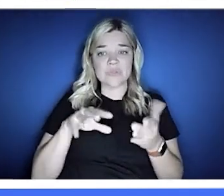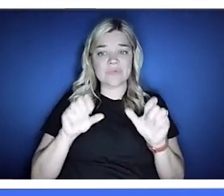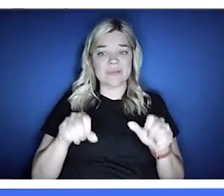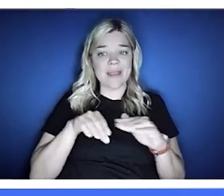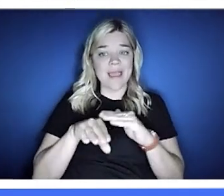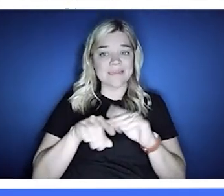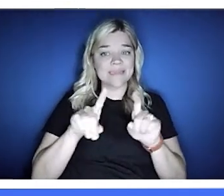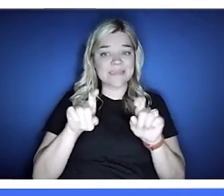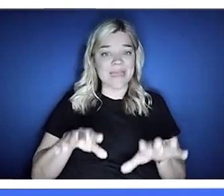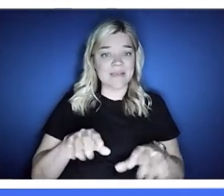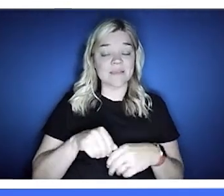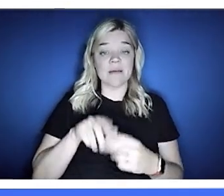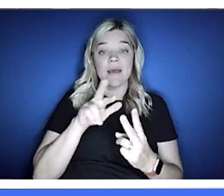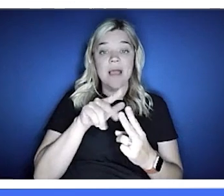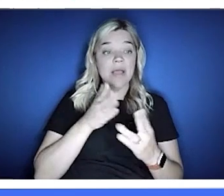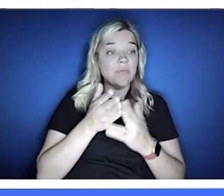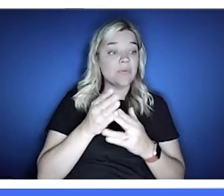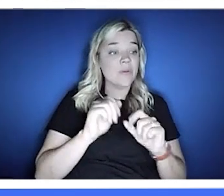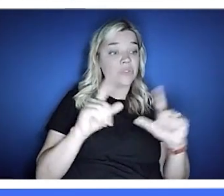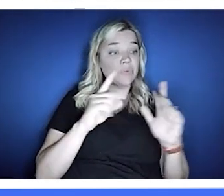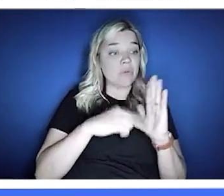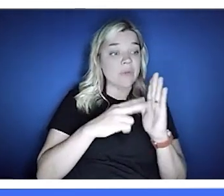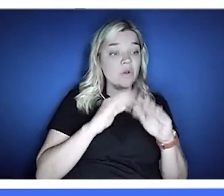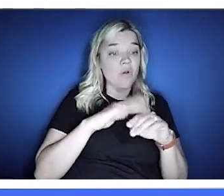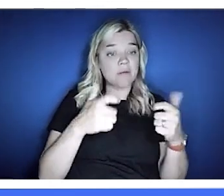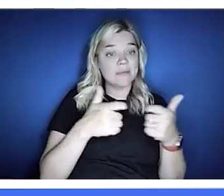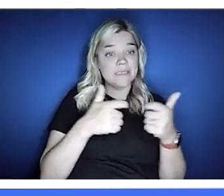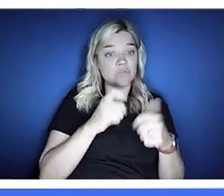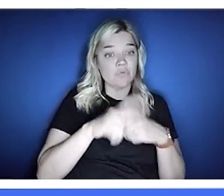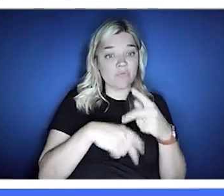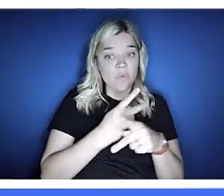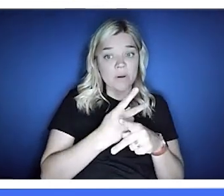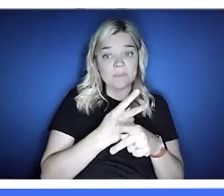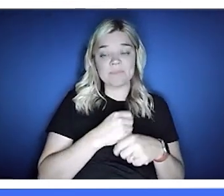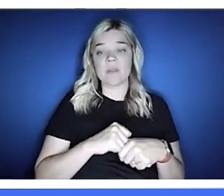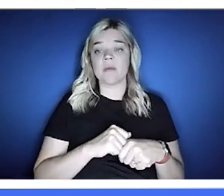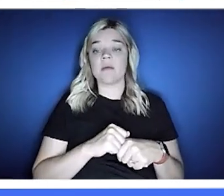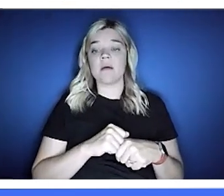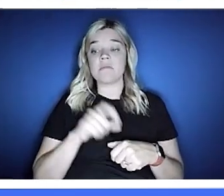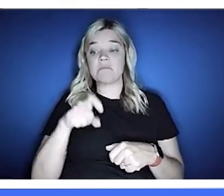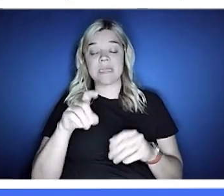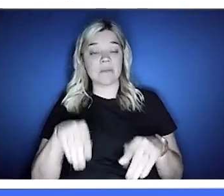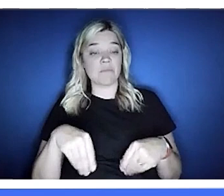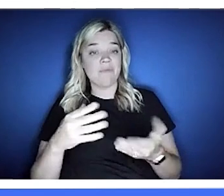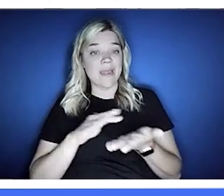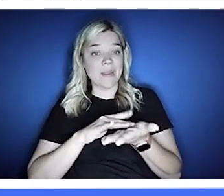So whether they're using a screen reader on a digital form, if they need it provided in Braille, if that's, they need,